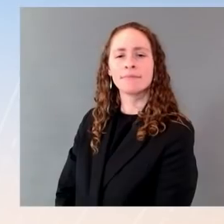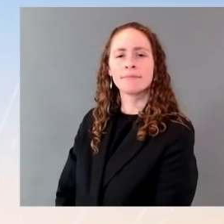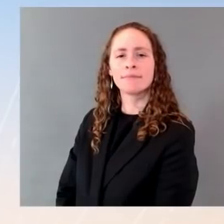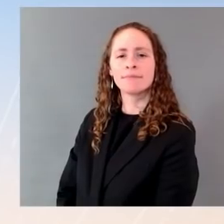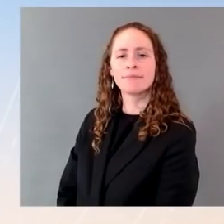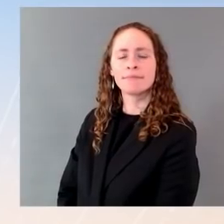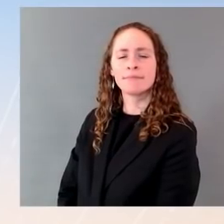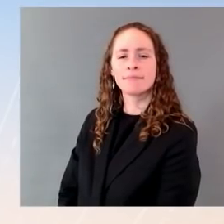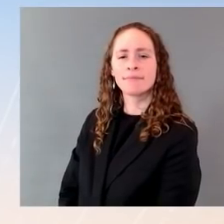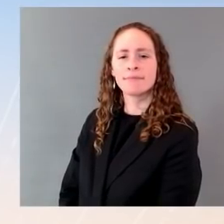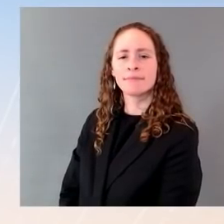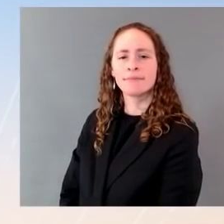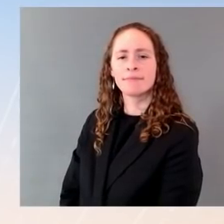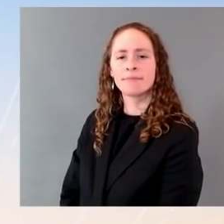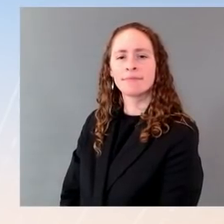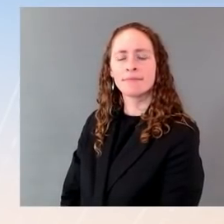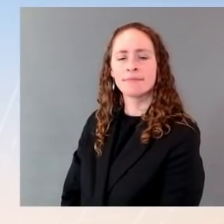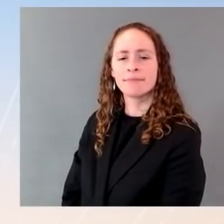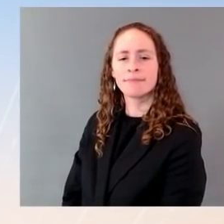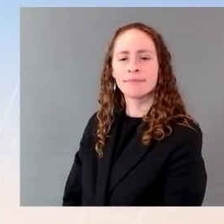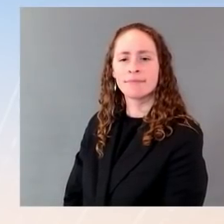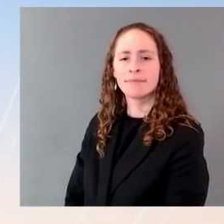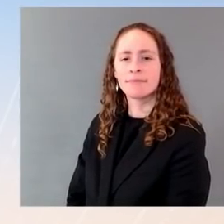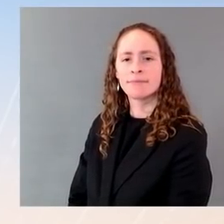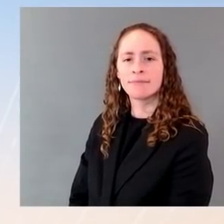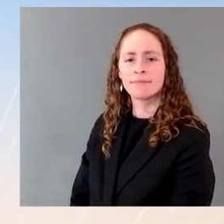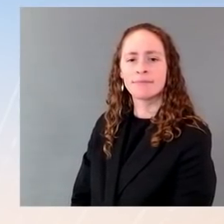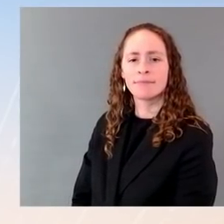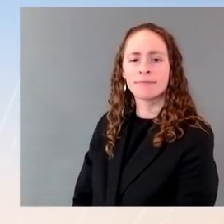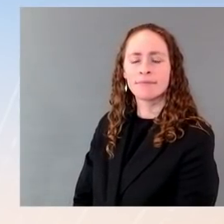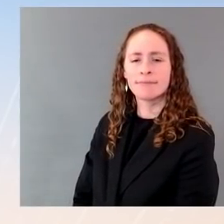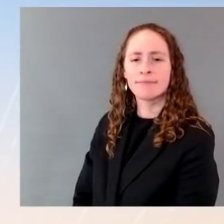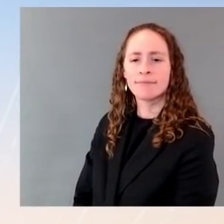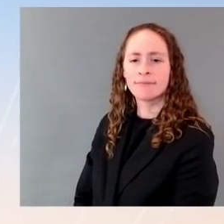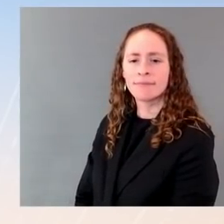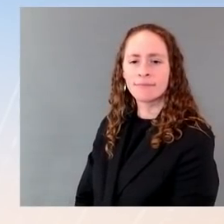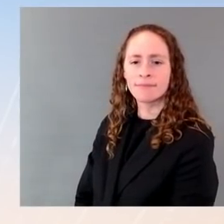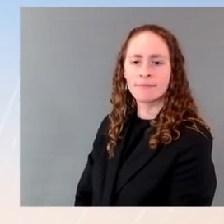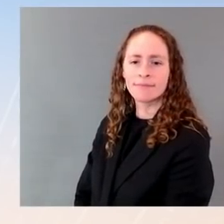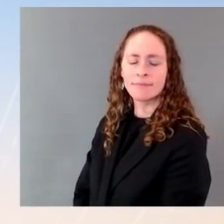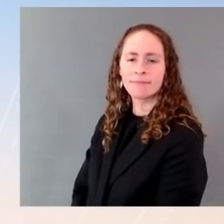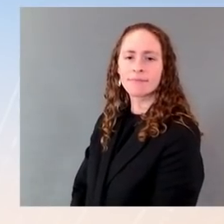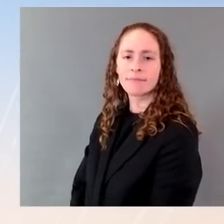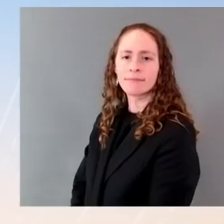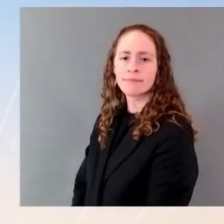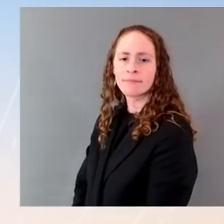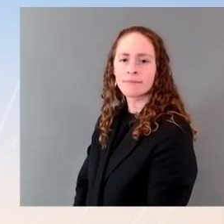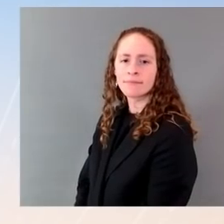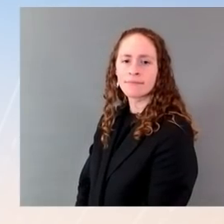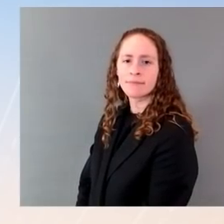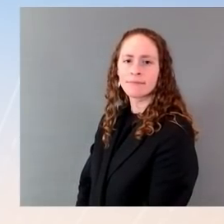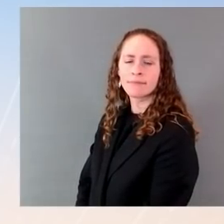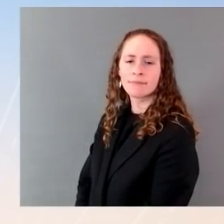involving Nord Stream 2 if Russia is to move forward? And does the administration have any regrets at this point